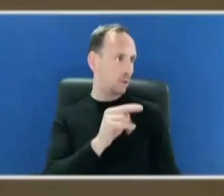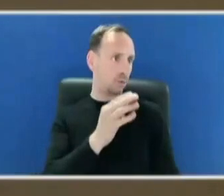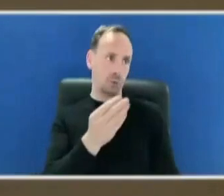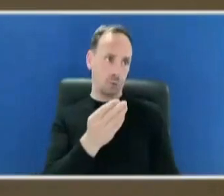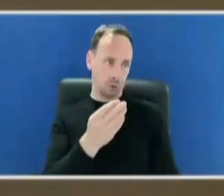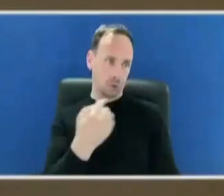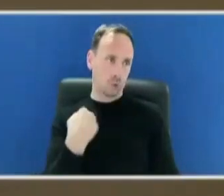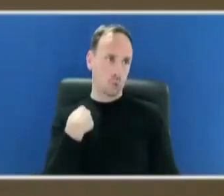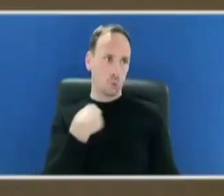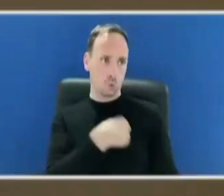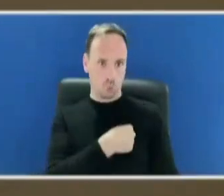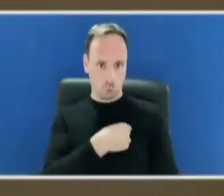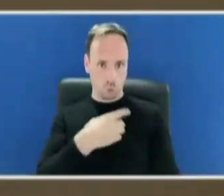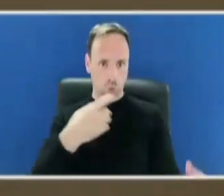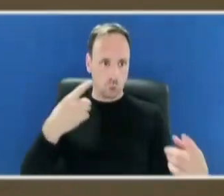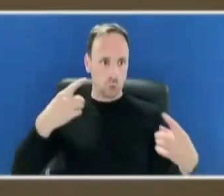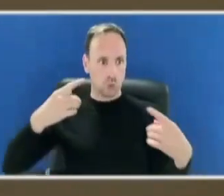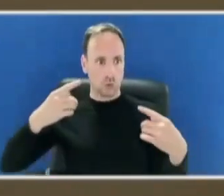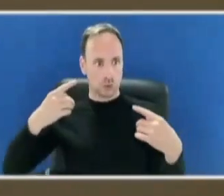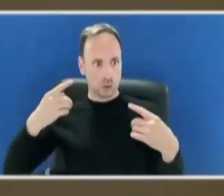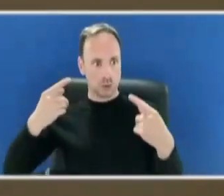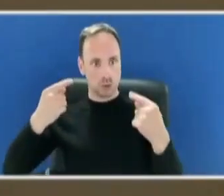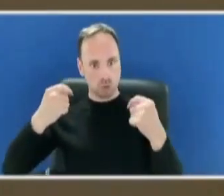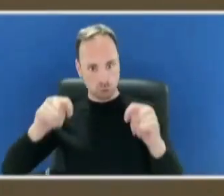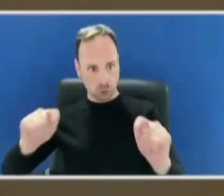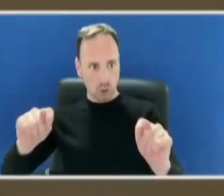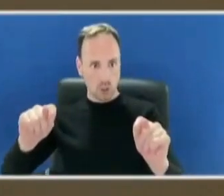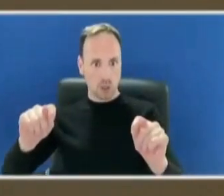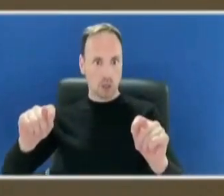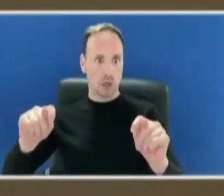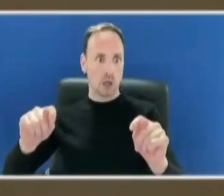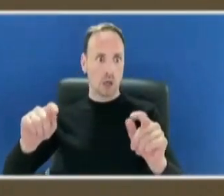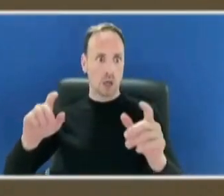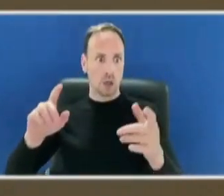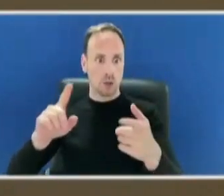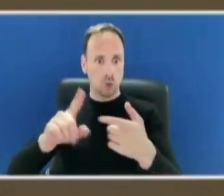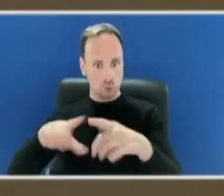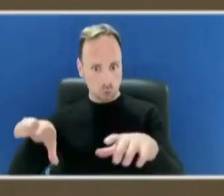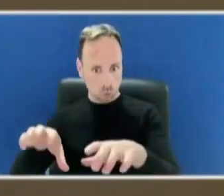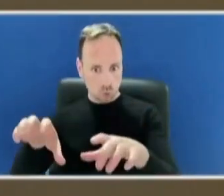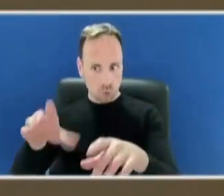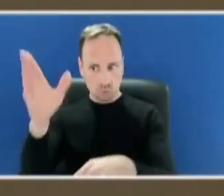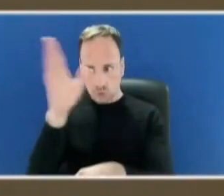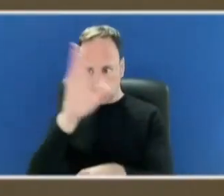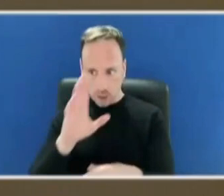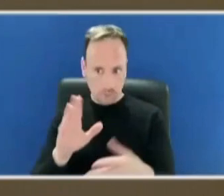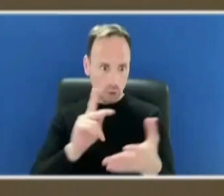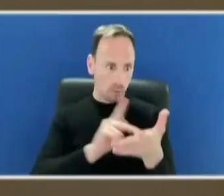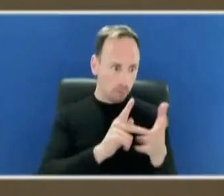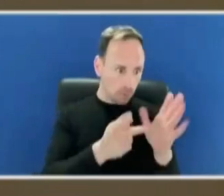set out on this journey would never ever intend to take pay away from our employees to decrease their pay.